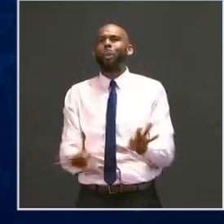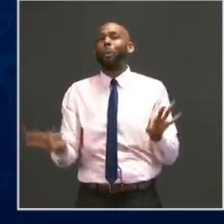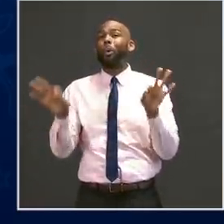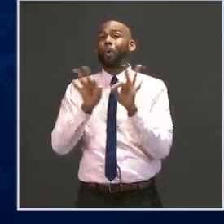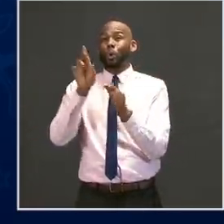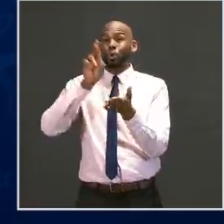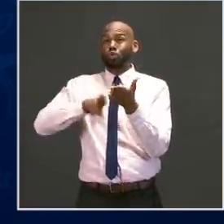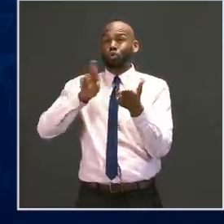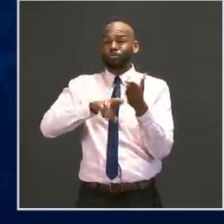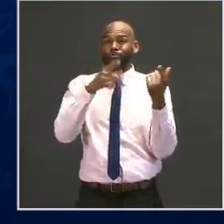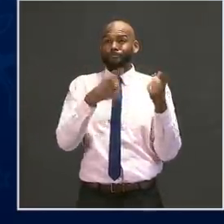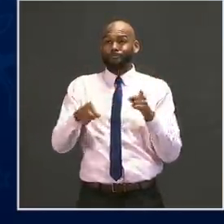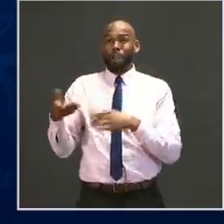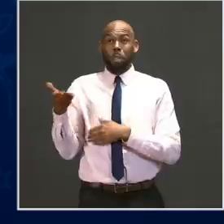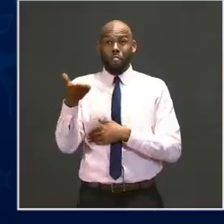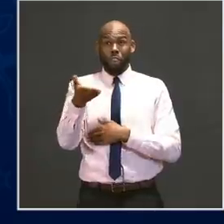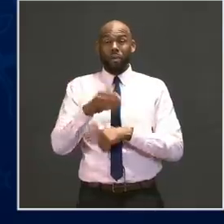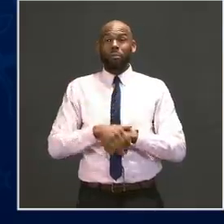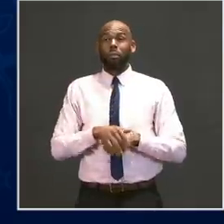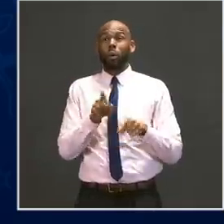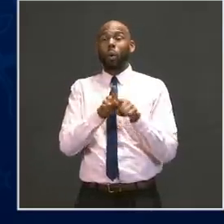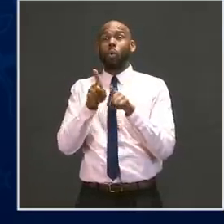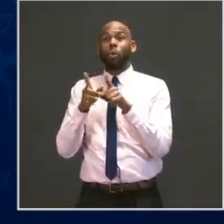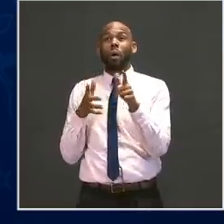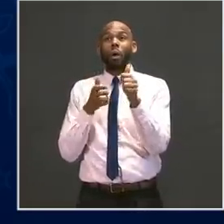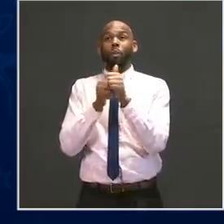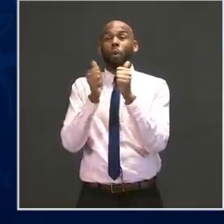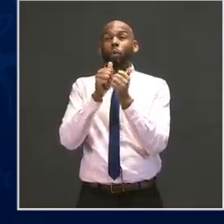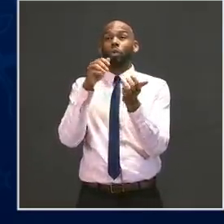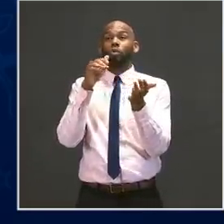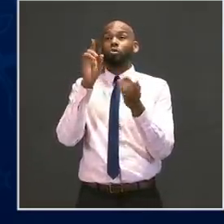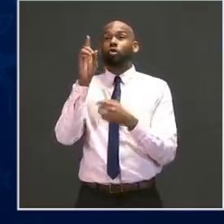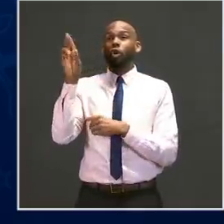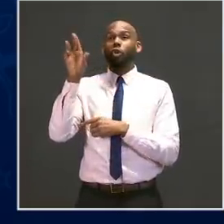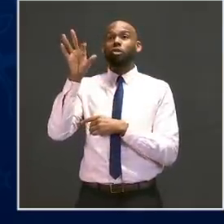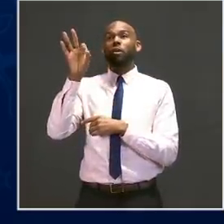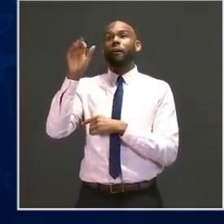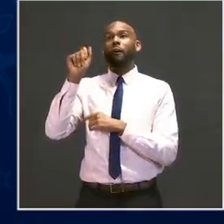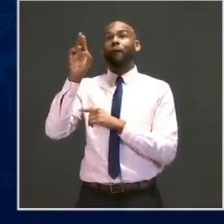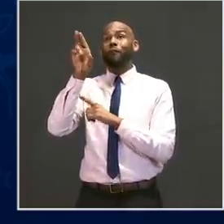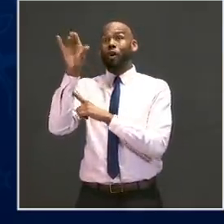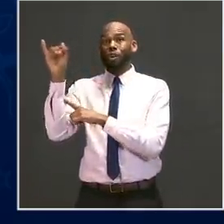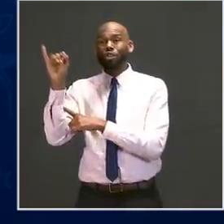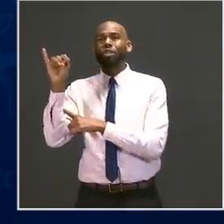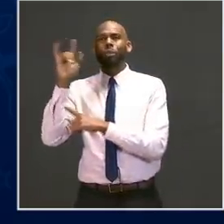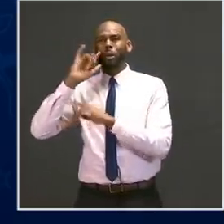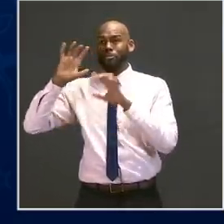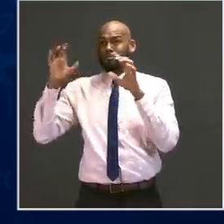He will also receive an update from Dr. Fauci and Dr. Collins, and he will deliver remarks and provide an update